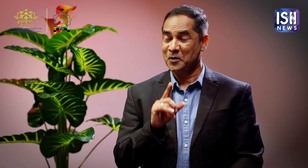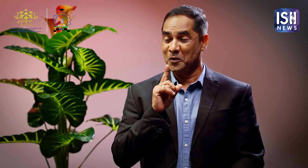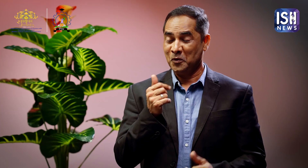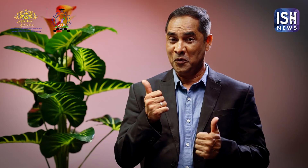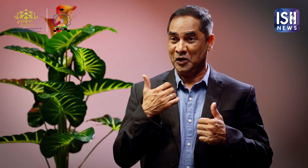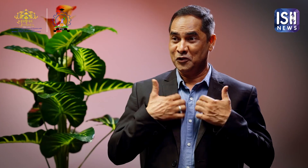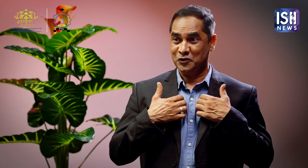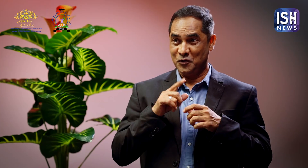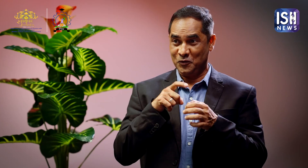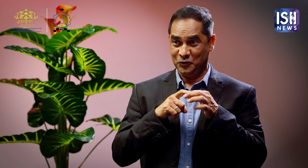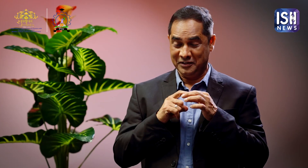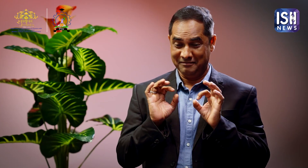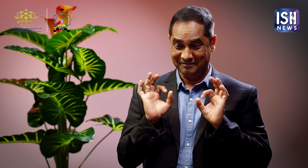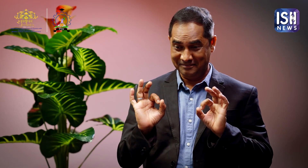Good interesting question.